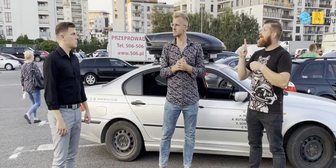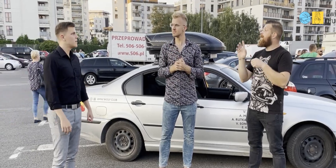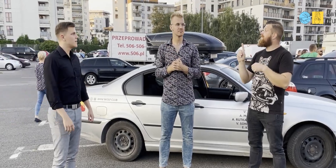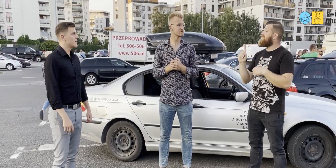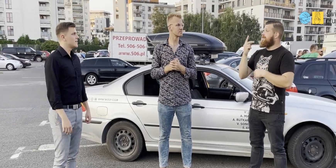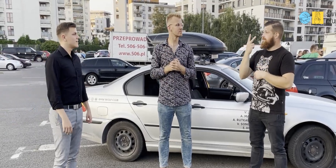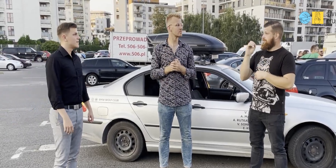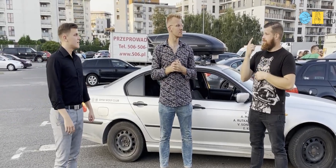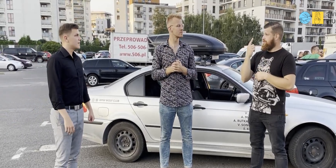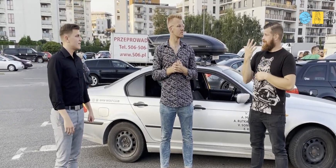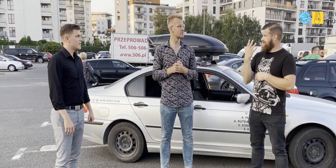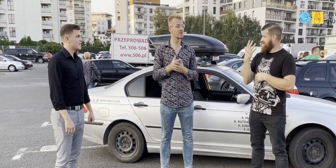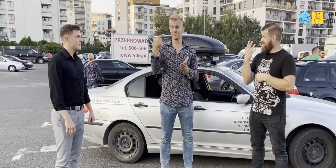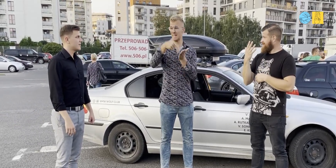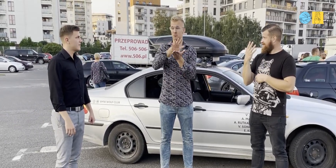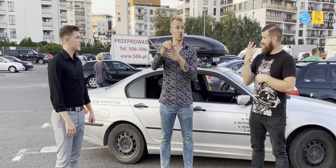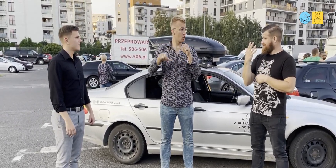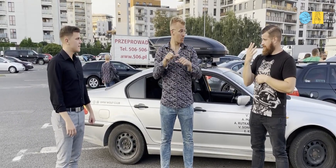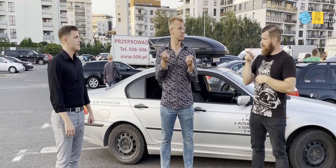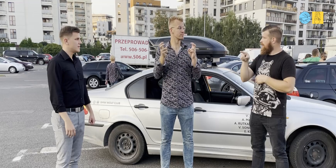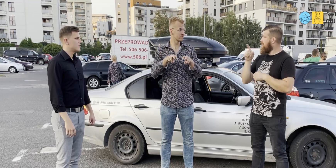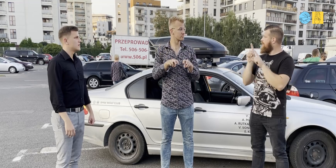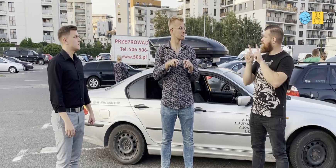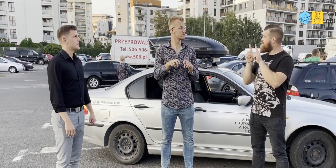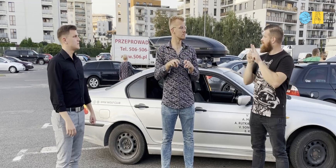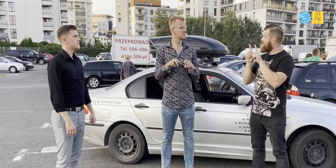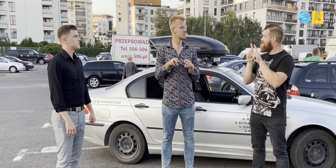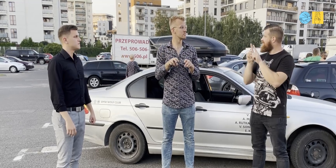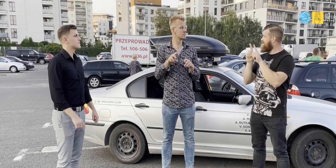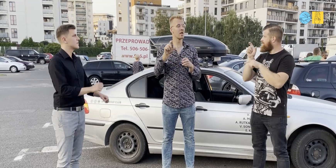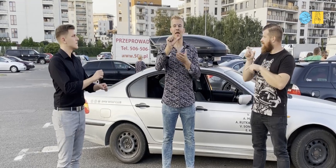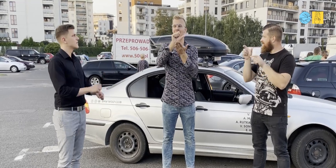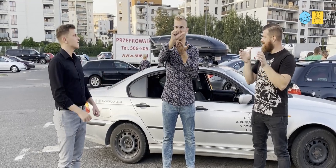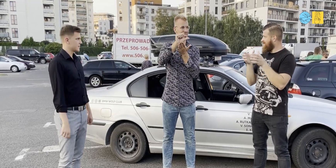In 2015, when we founded the club, there were 11 members,